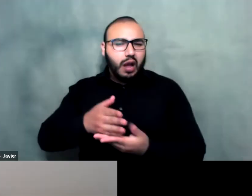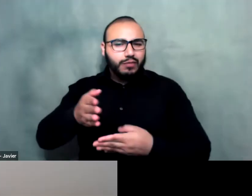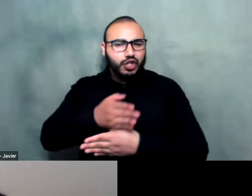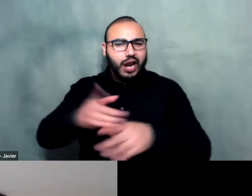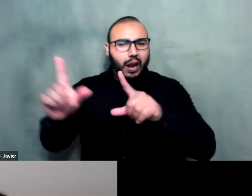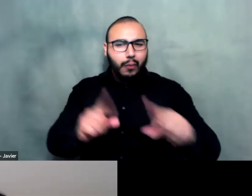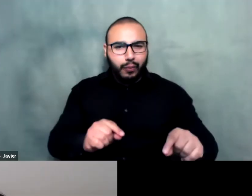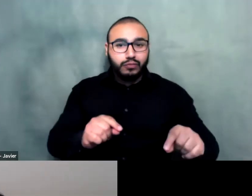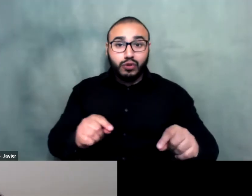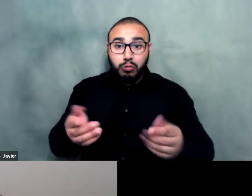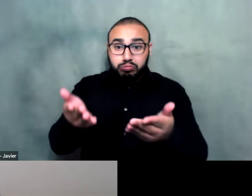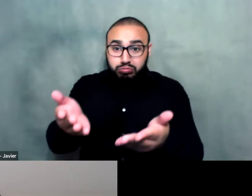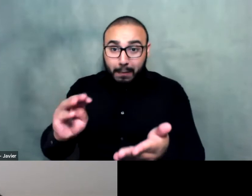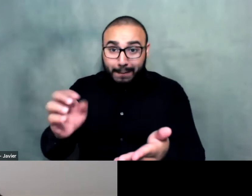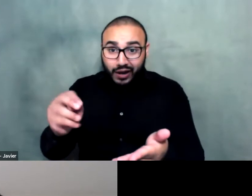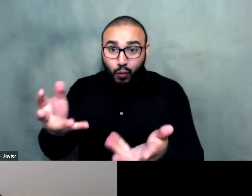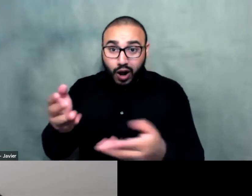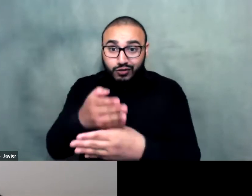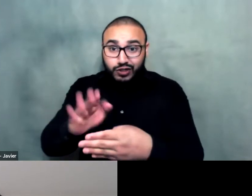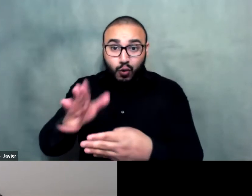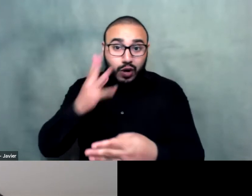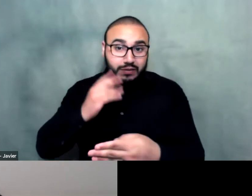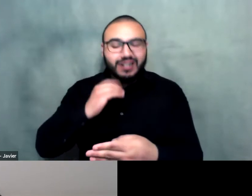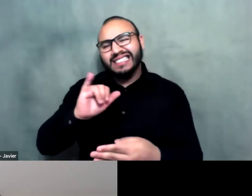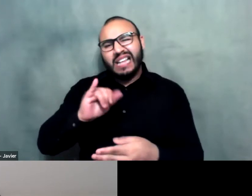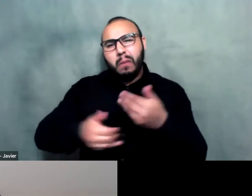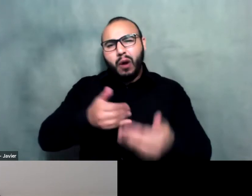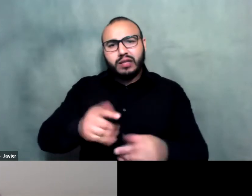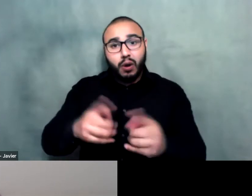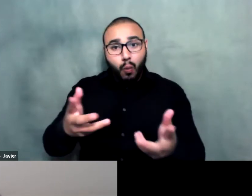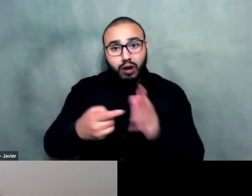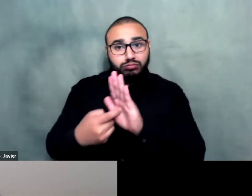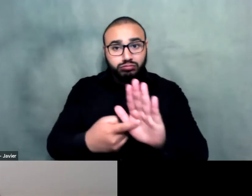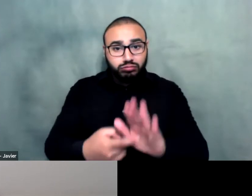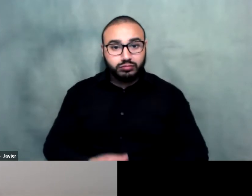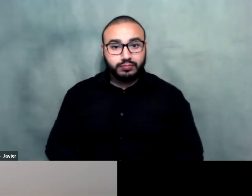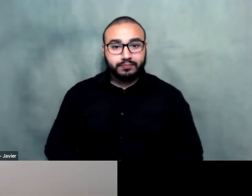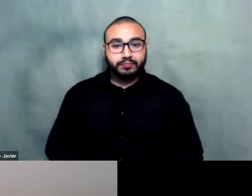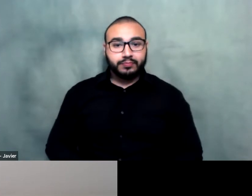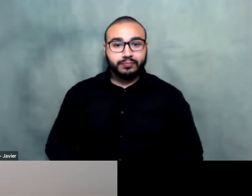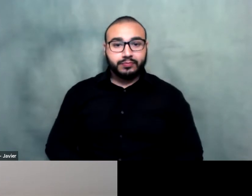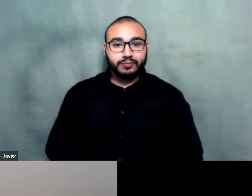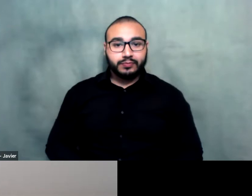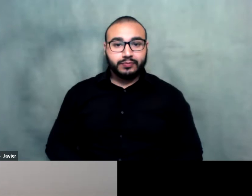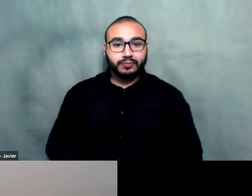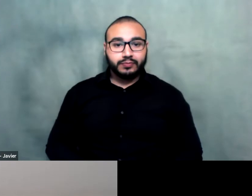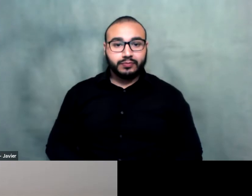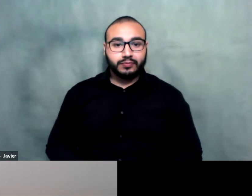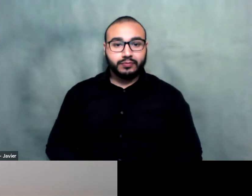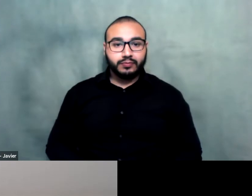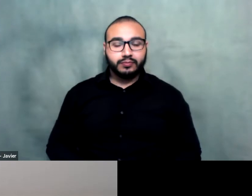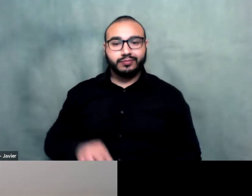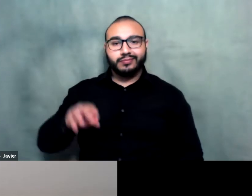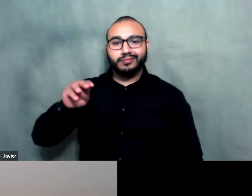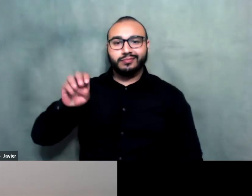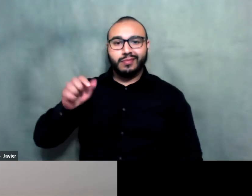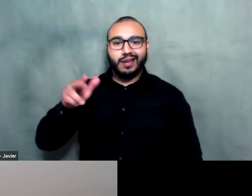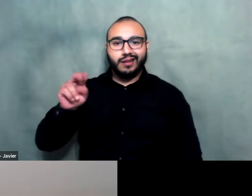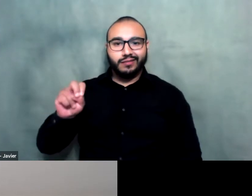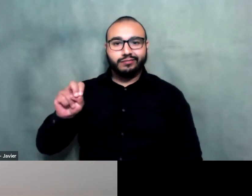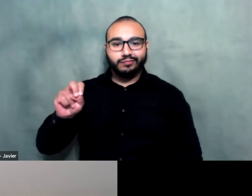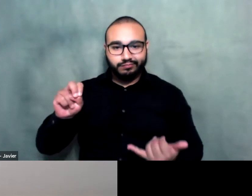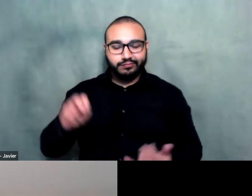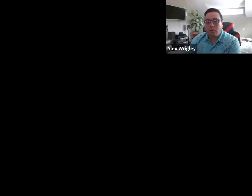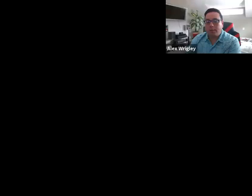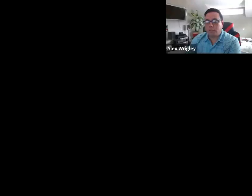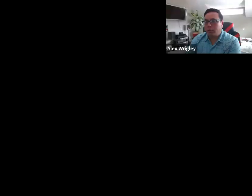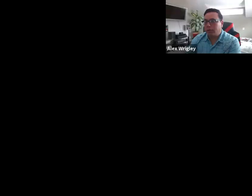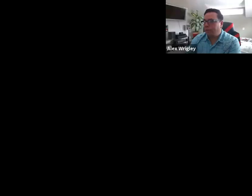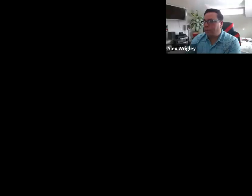share your experience on that? It's gonna be the same thing. Want to make sure if that's